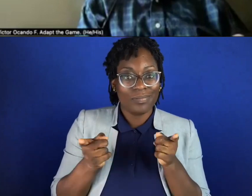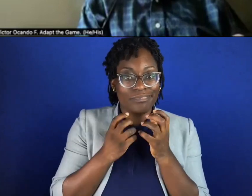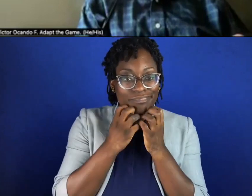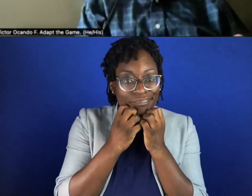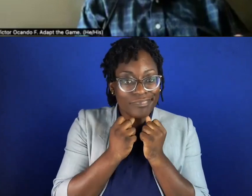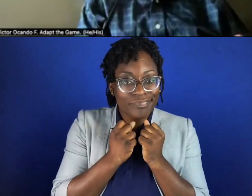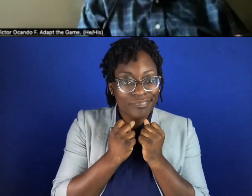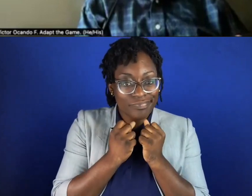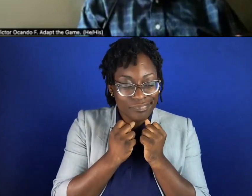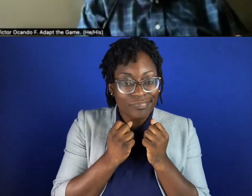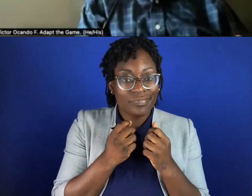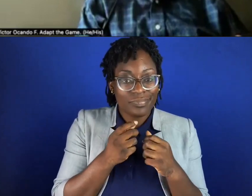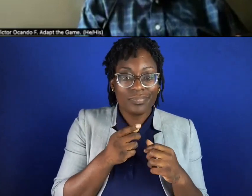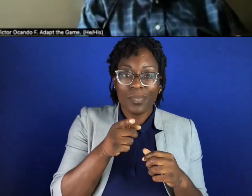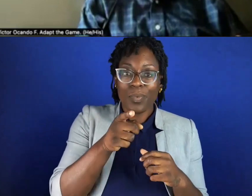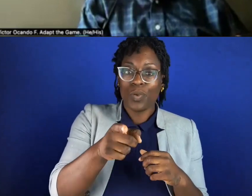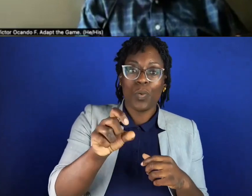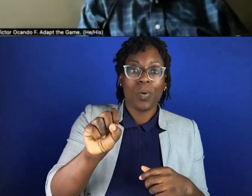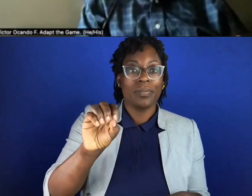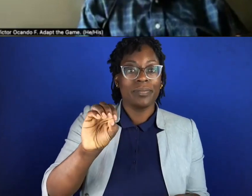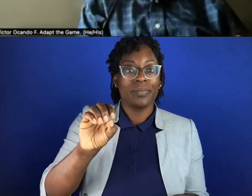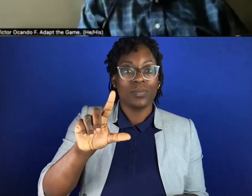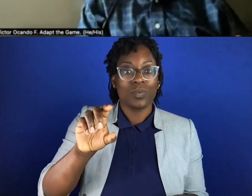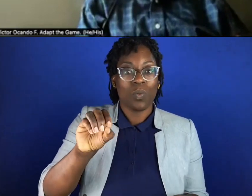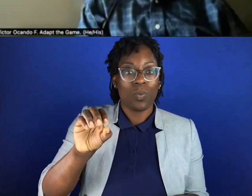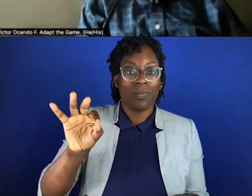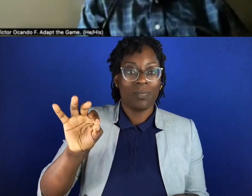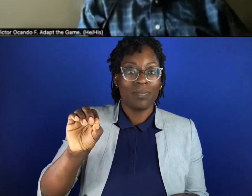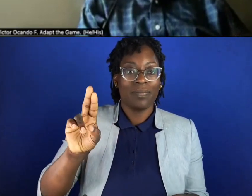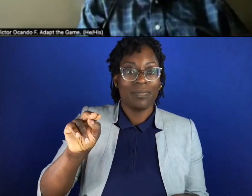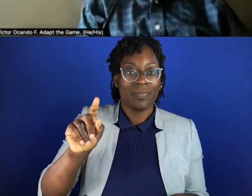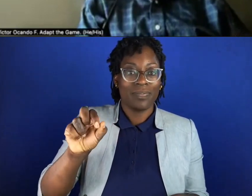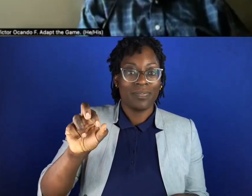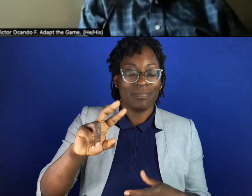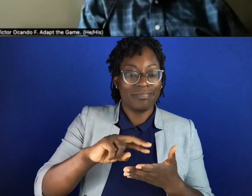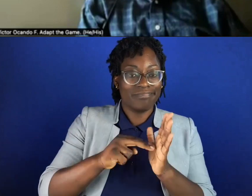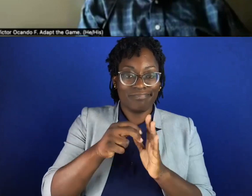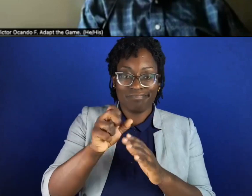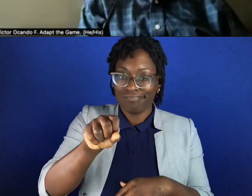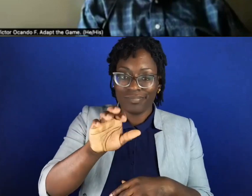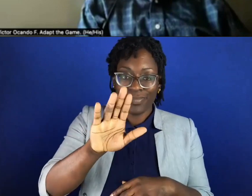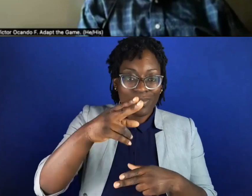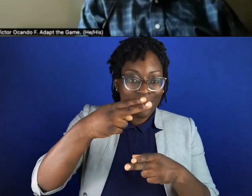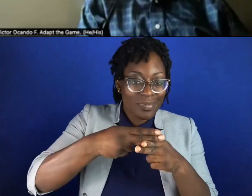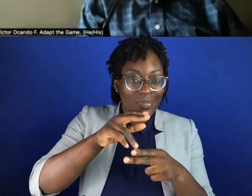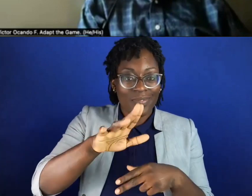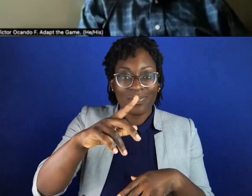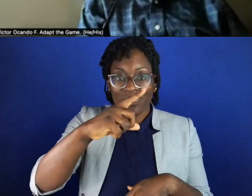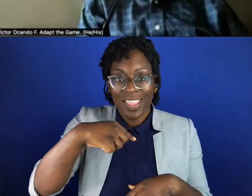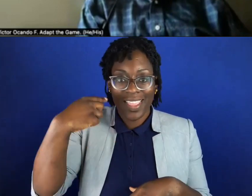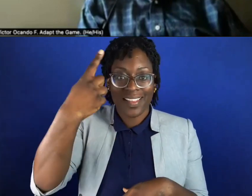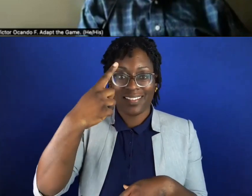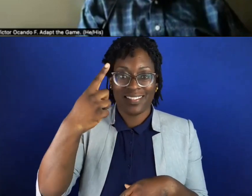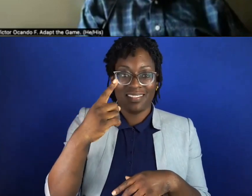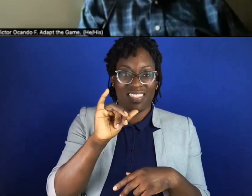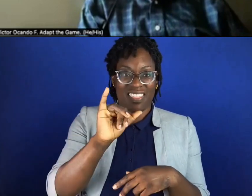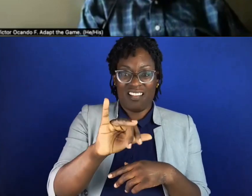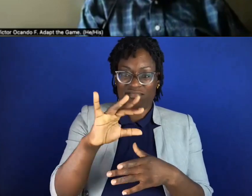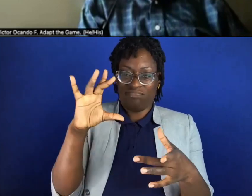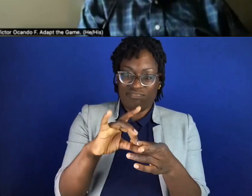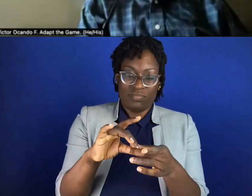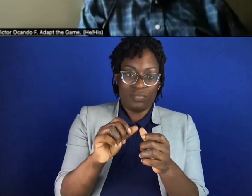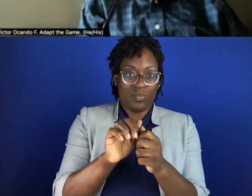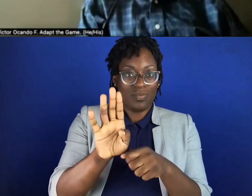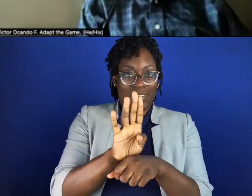founder, yes you are the name and face behind the business, but we all need help. So, I